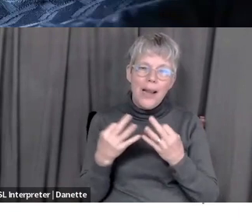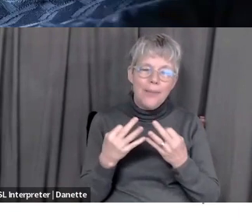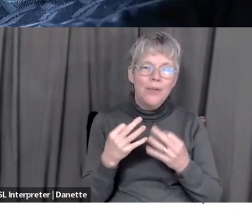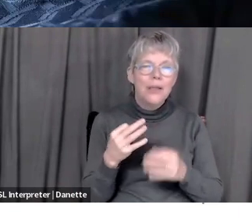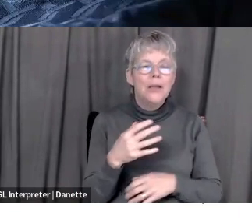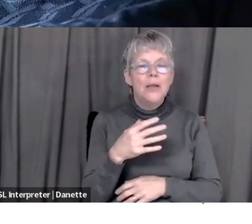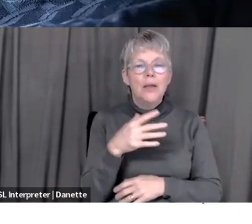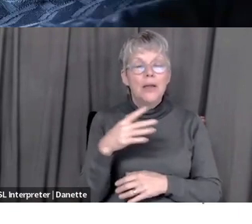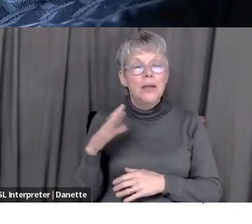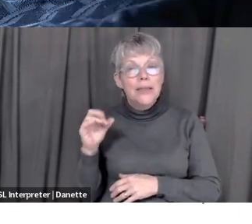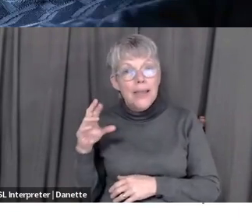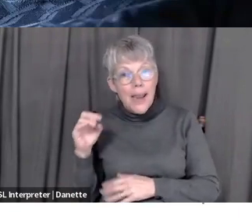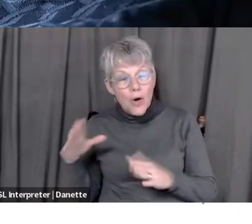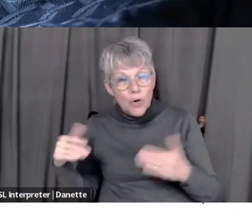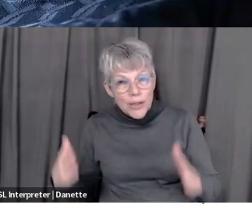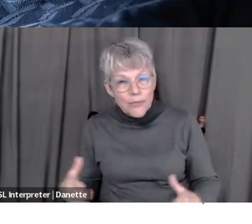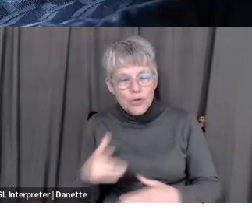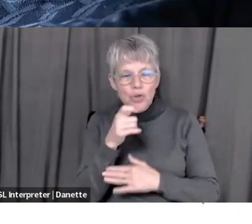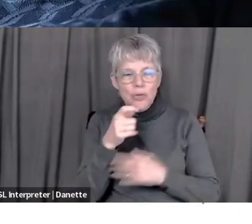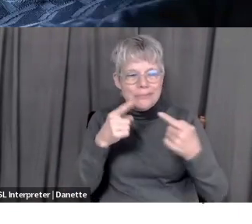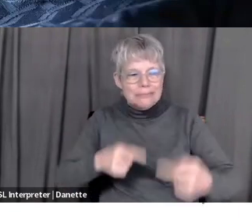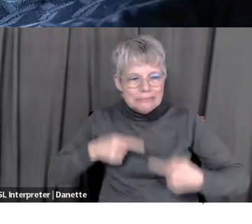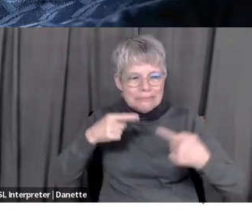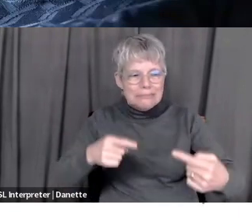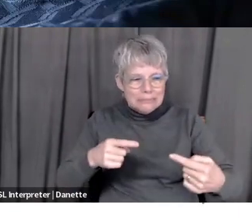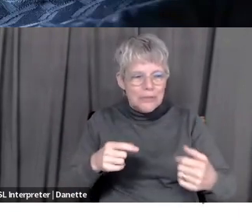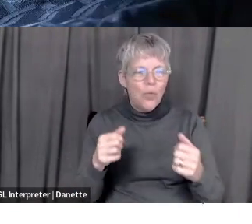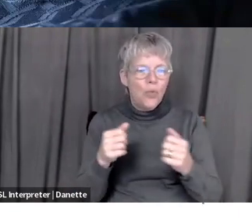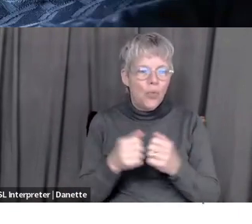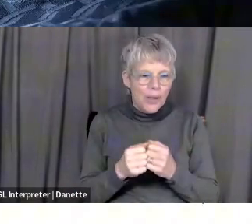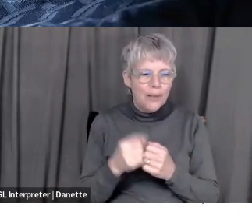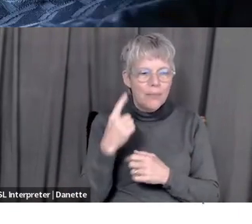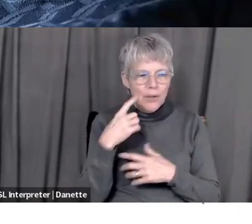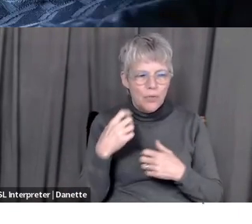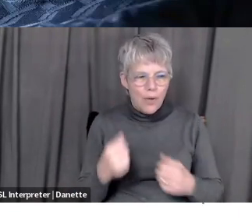who have loved ones struggling with behavioral health issues, including substance use disorder.